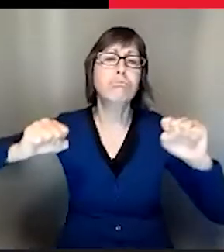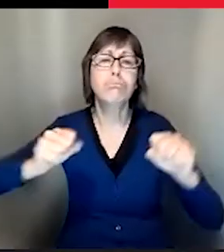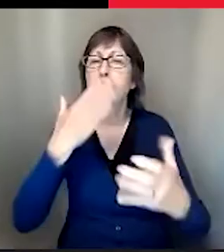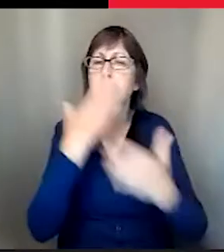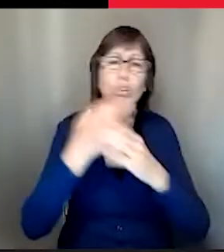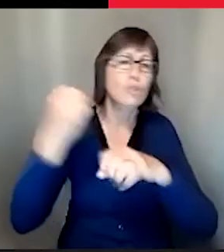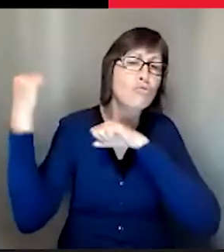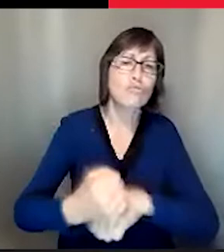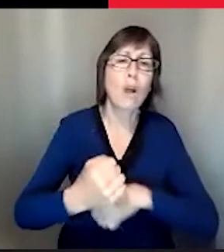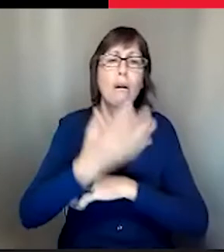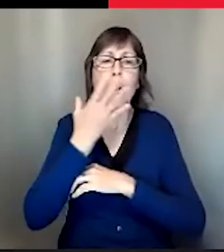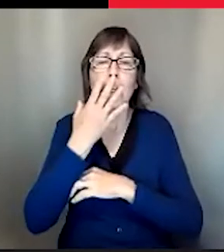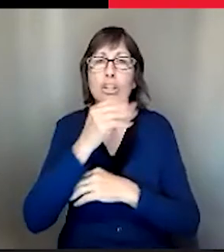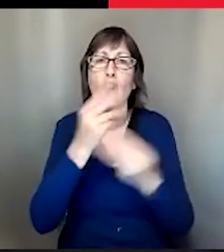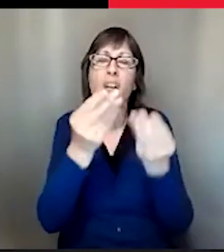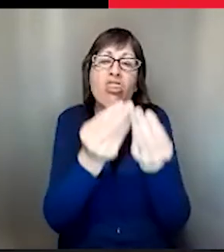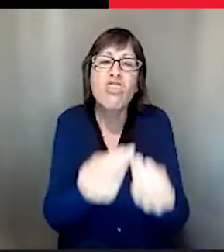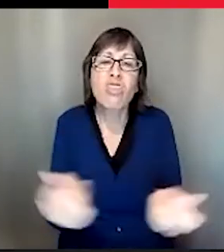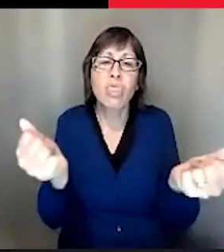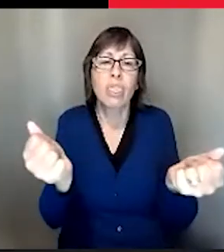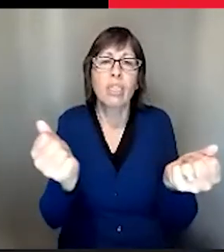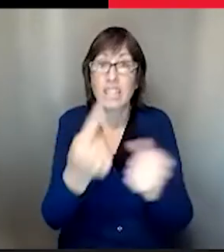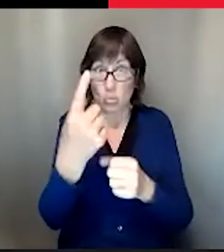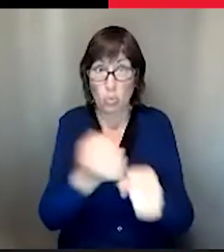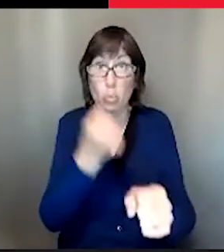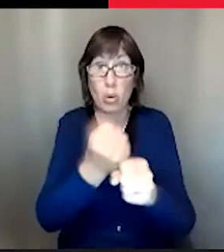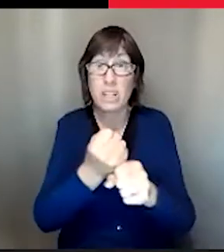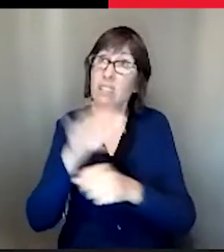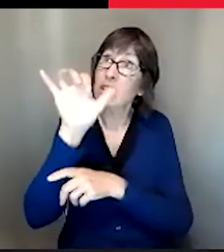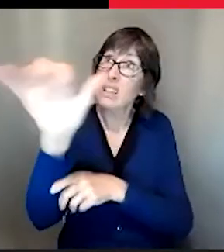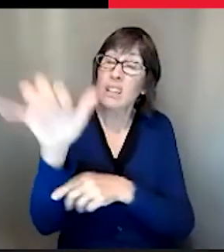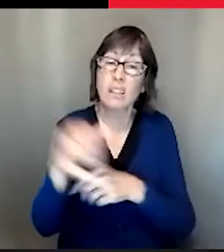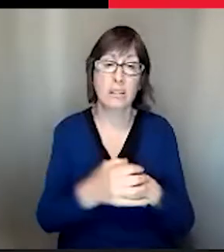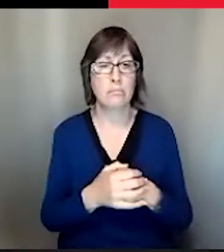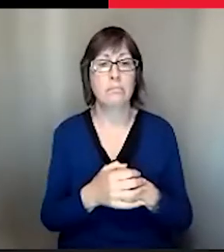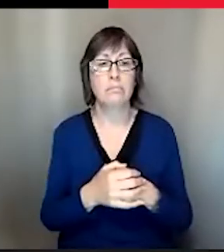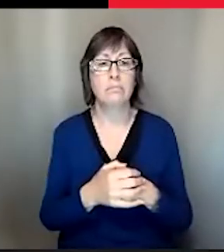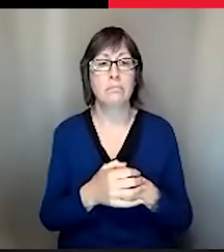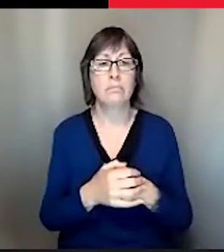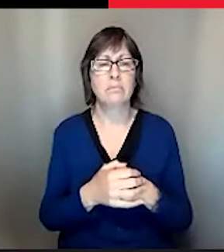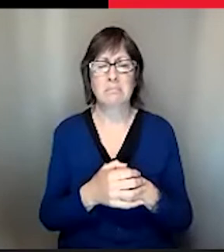as they fade less across the one-year viewing period. Overly pale, white, grey or sky blue